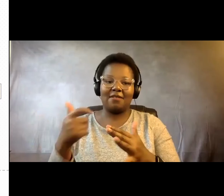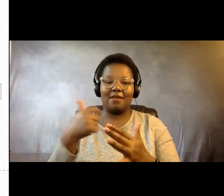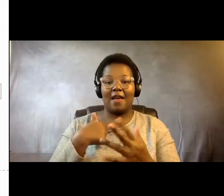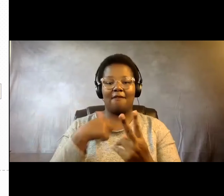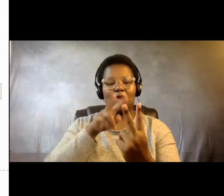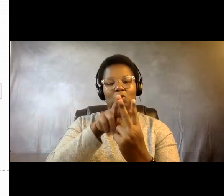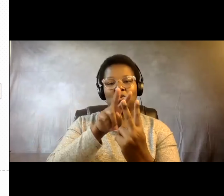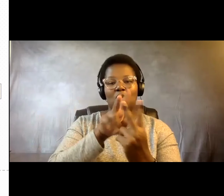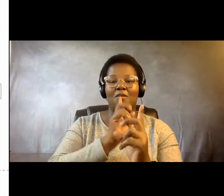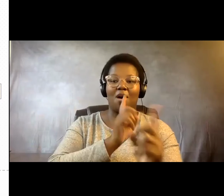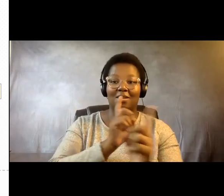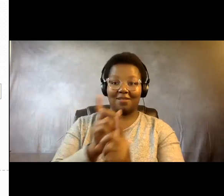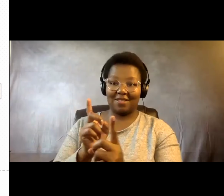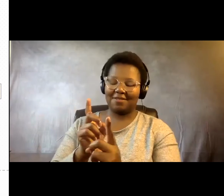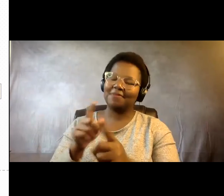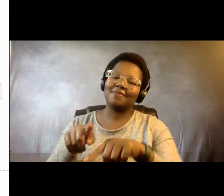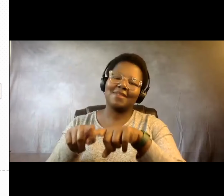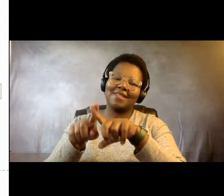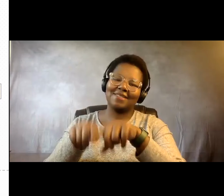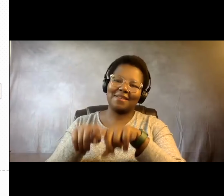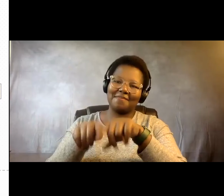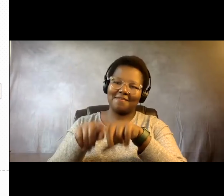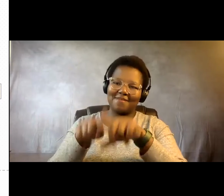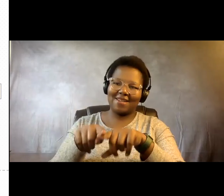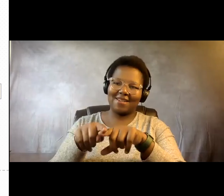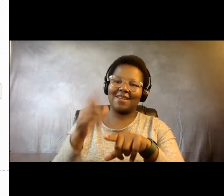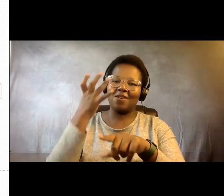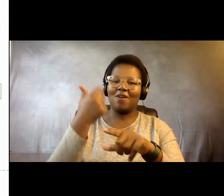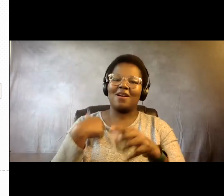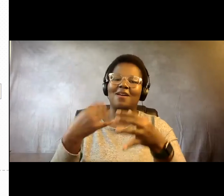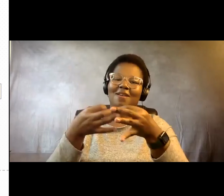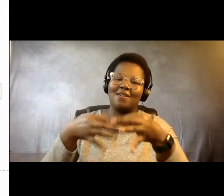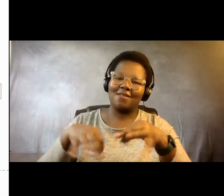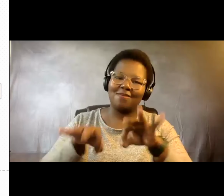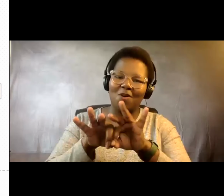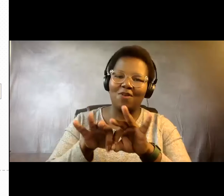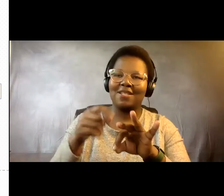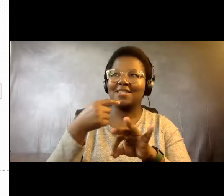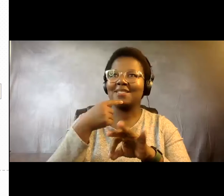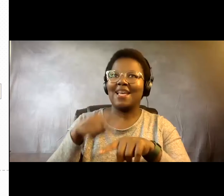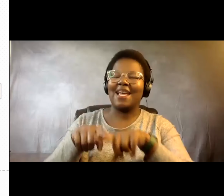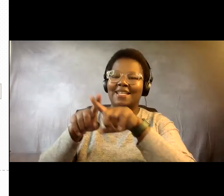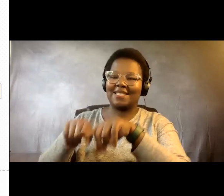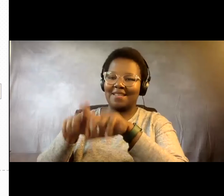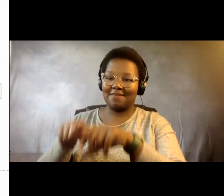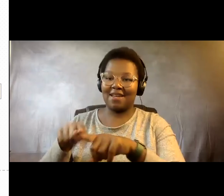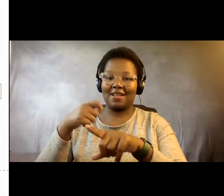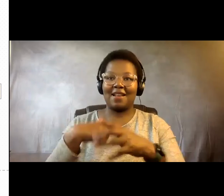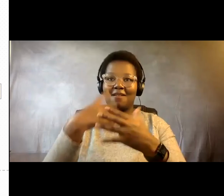"It depends." Because I love the "it depends" answer because I am a UX designer and it's a team effort.